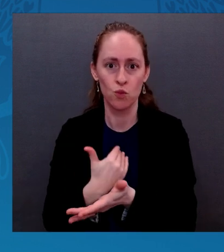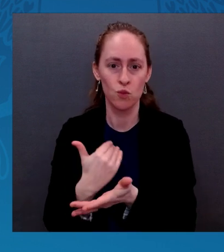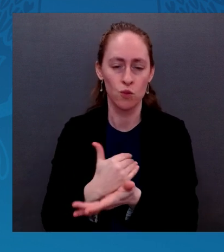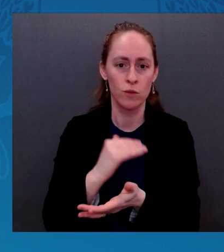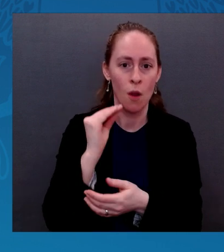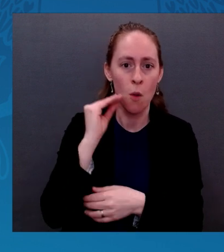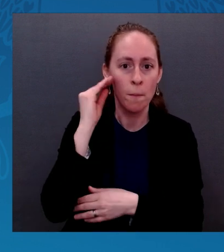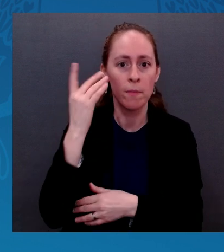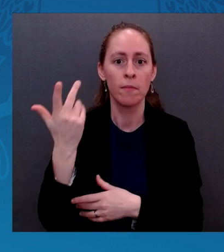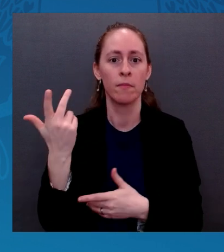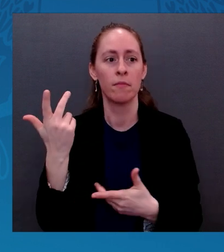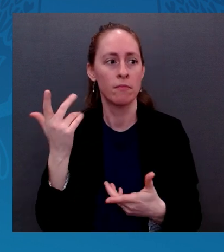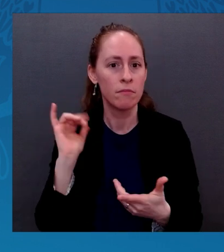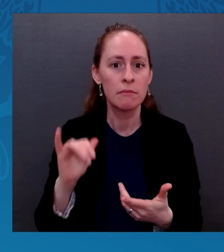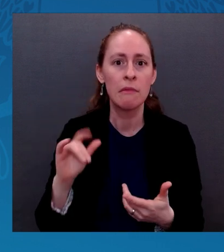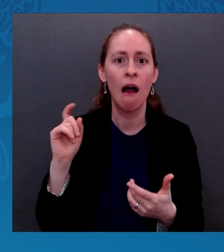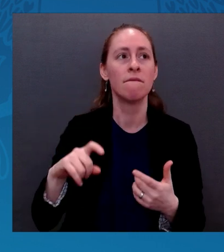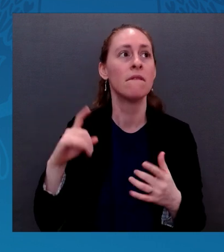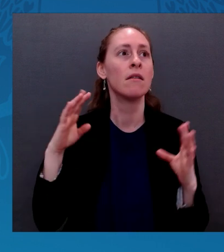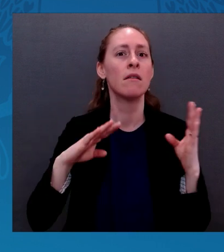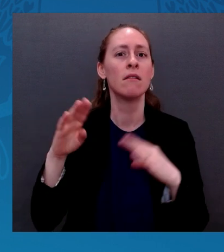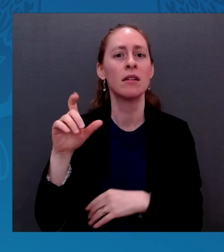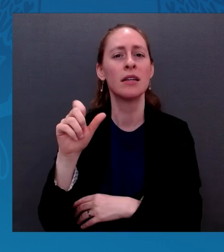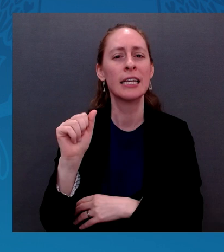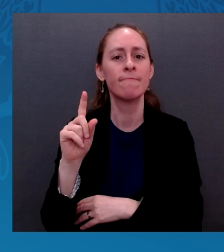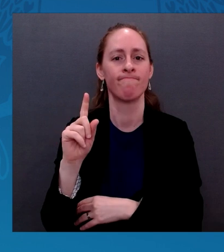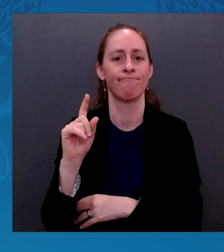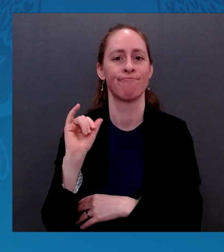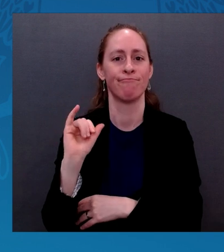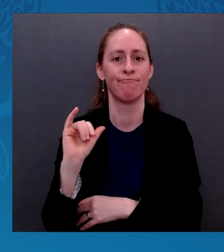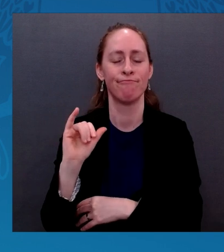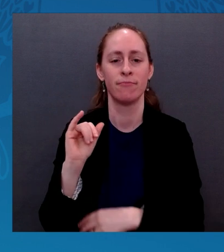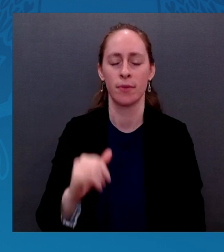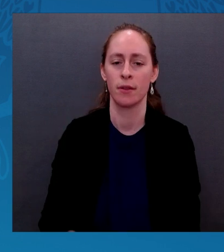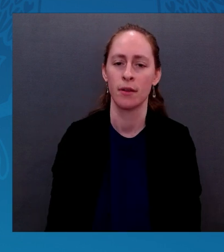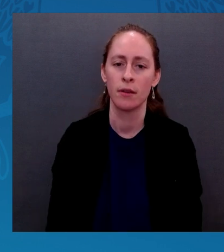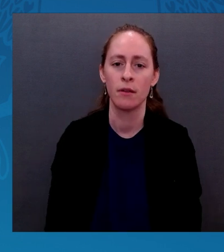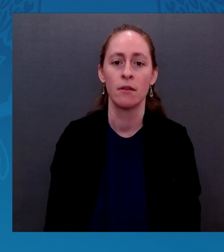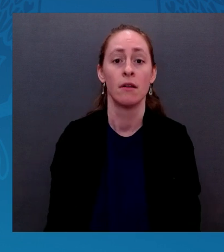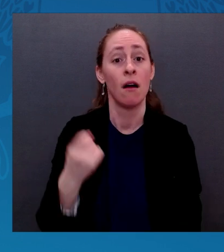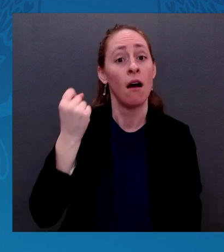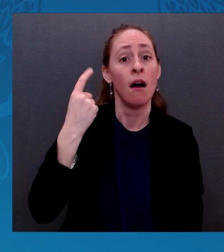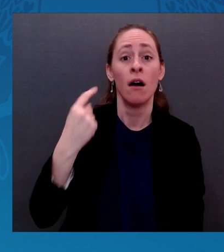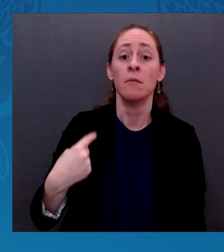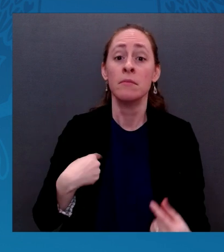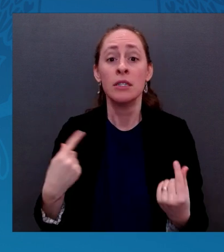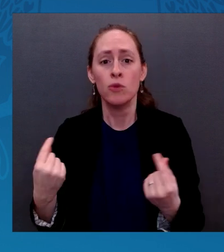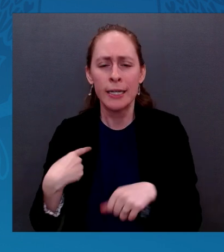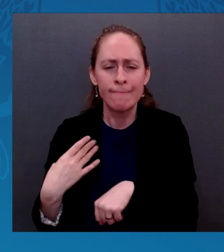just being a new homeowner. I was renovating the home at the time, so that was one less thing that I had to worry about.